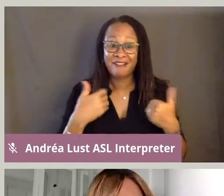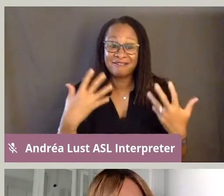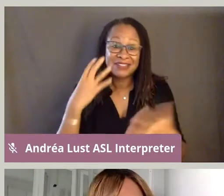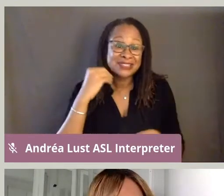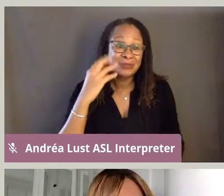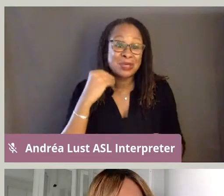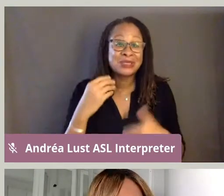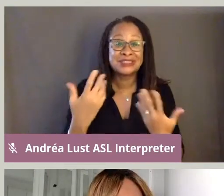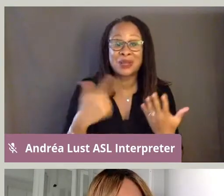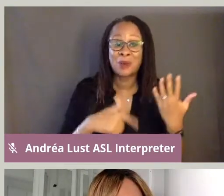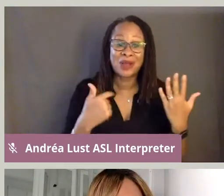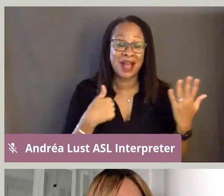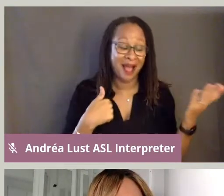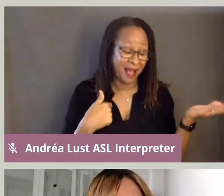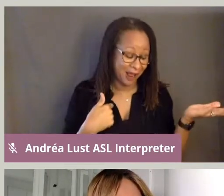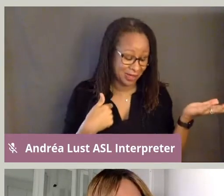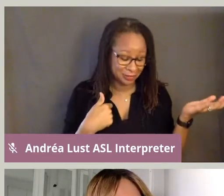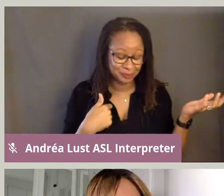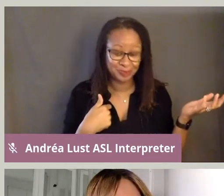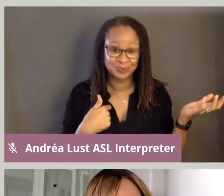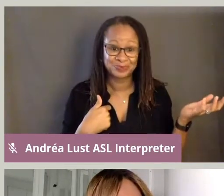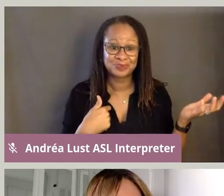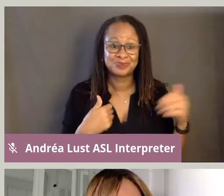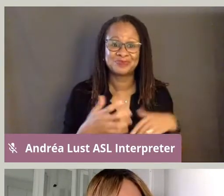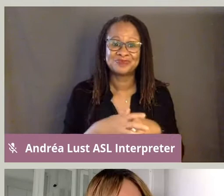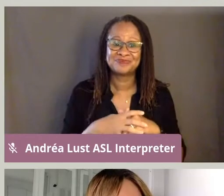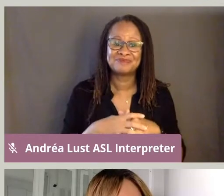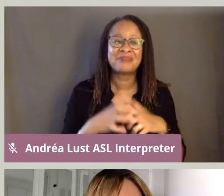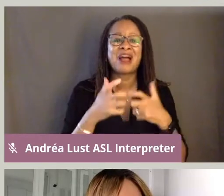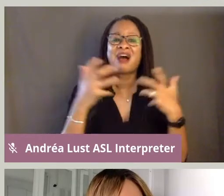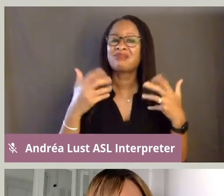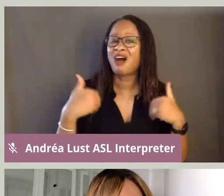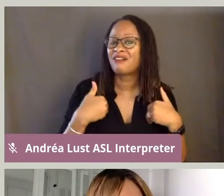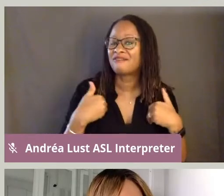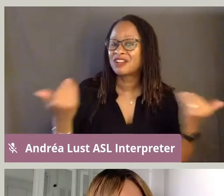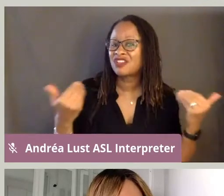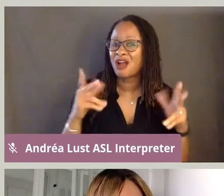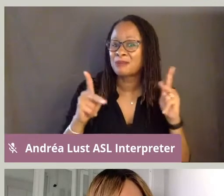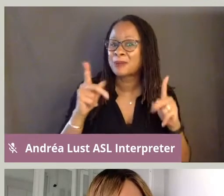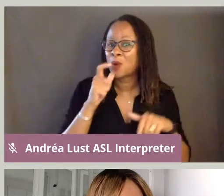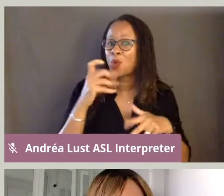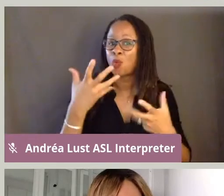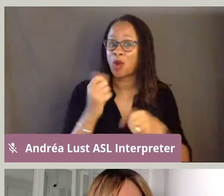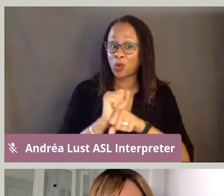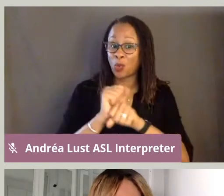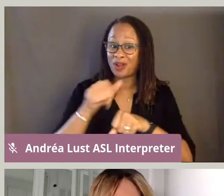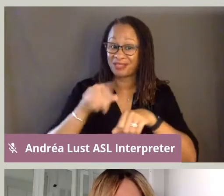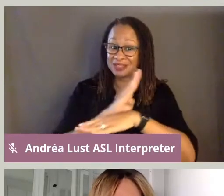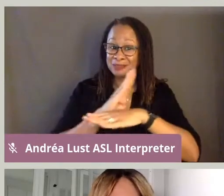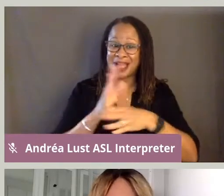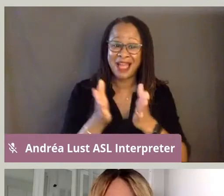And what a lot of young people who wanna work in this business, ask me, "How do I break in?"